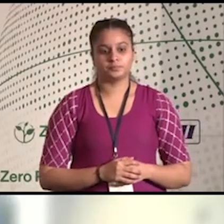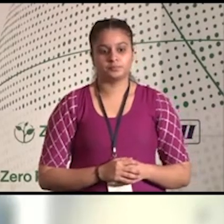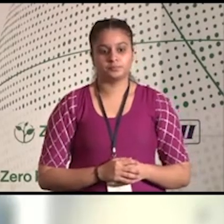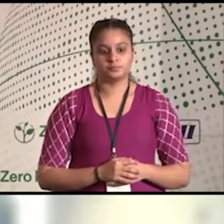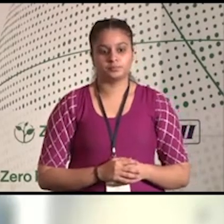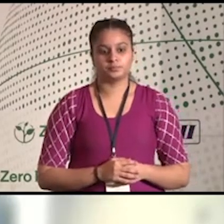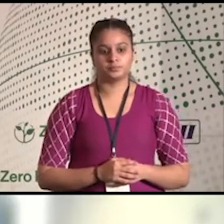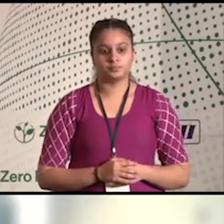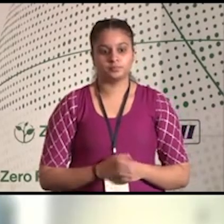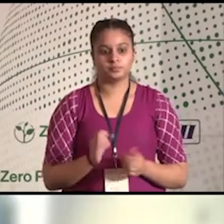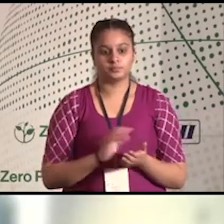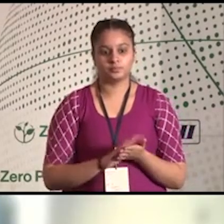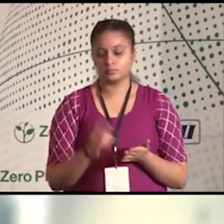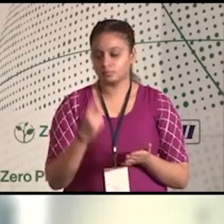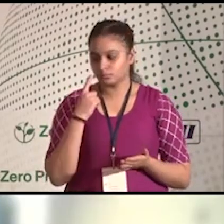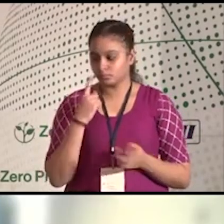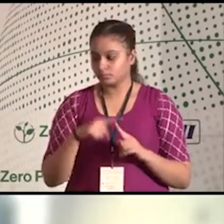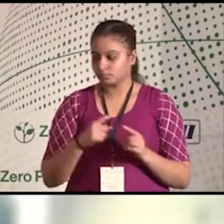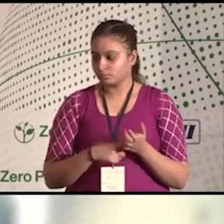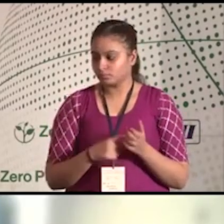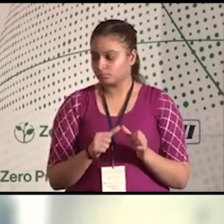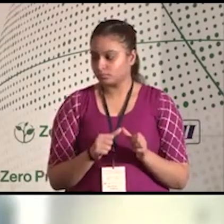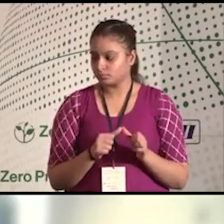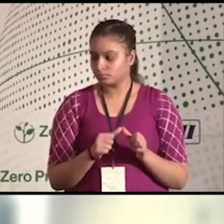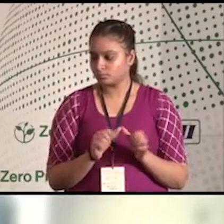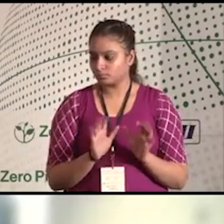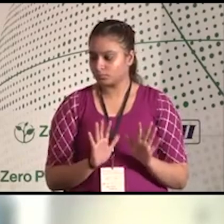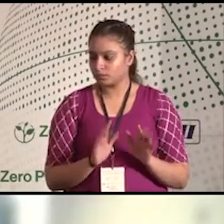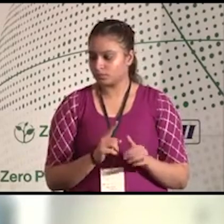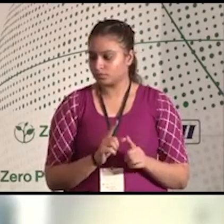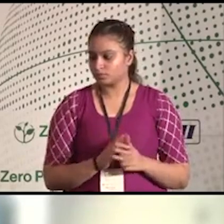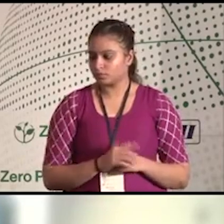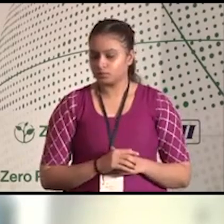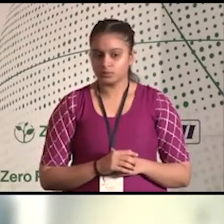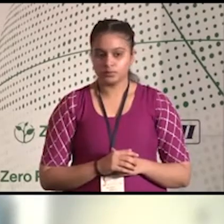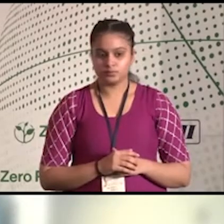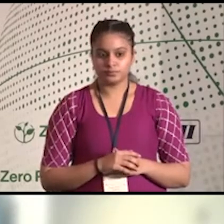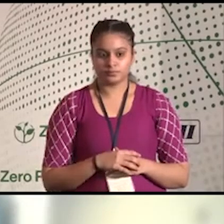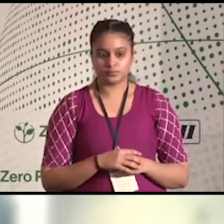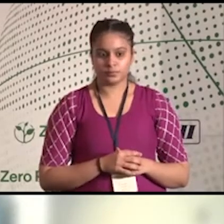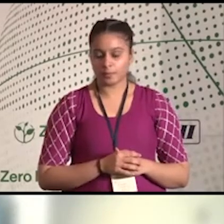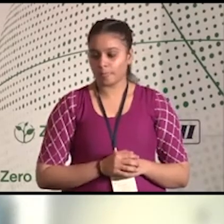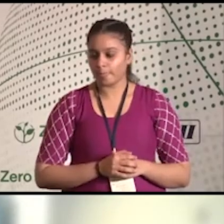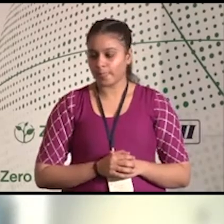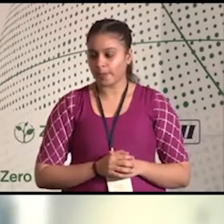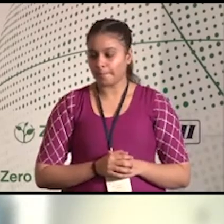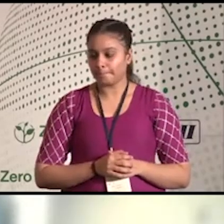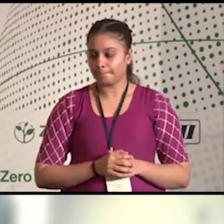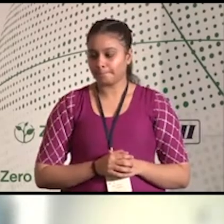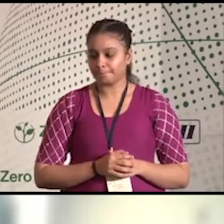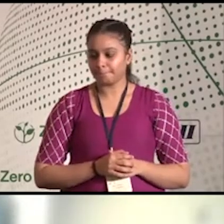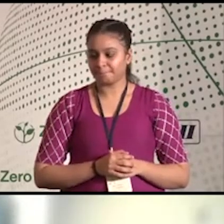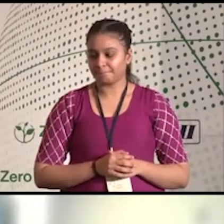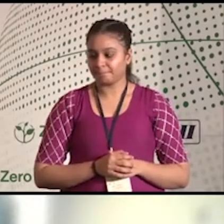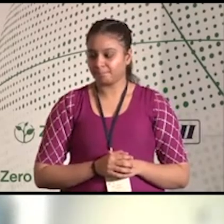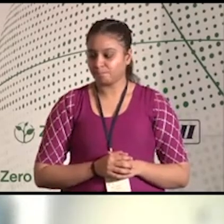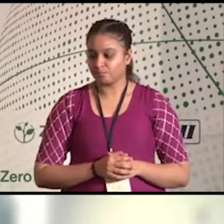to draw you there. I think Chitra has got disconnected